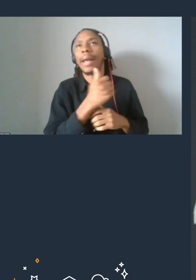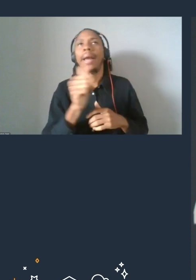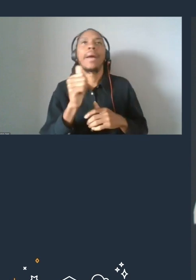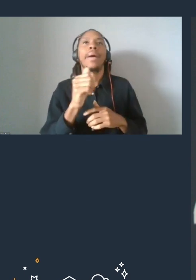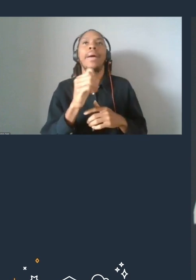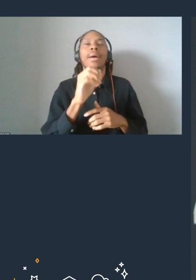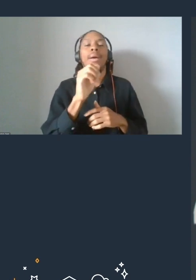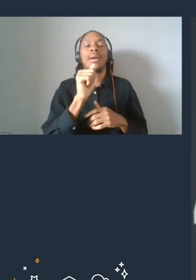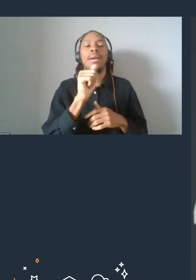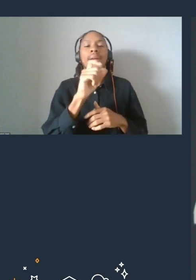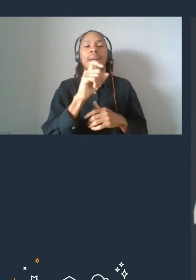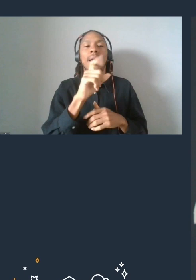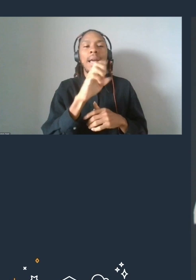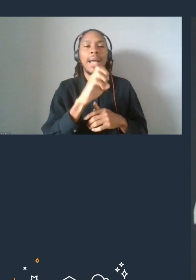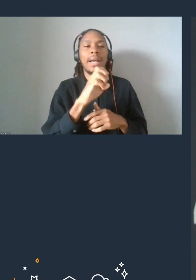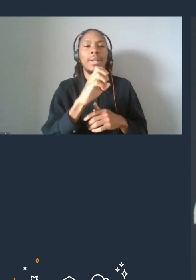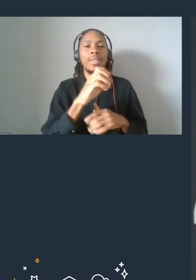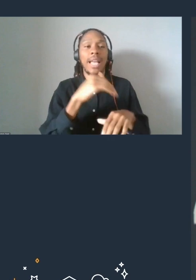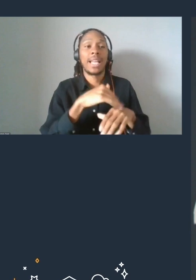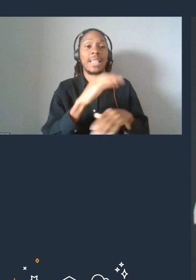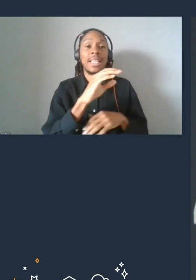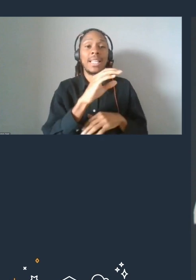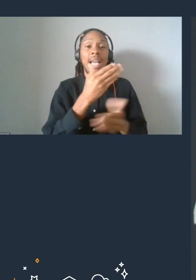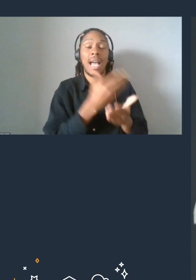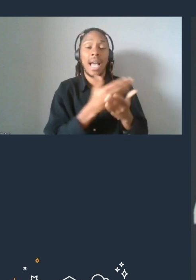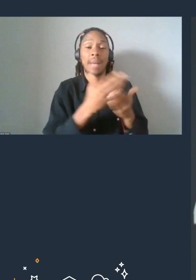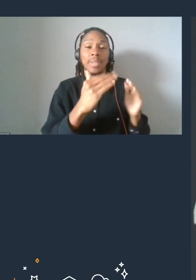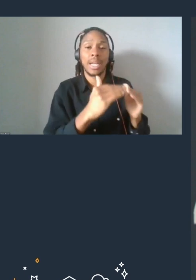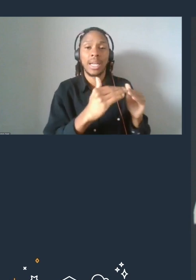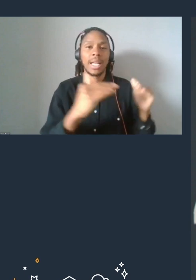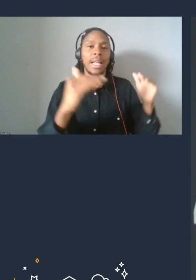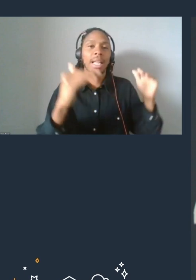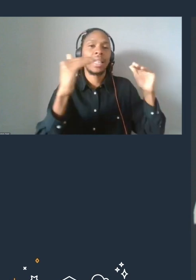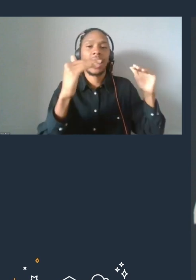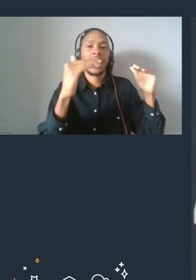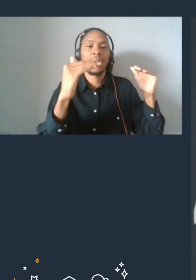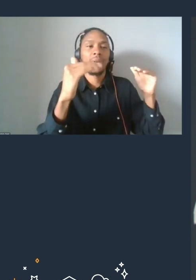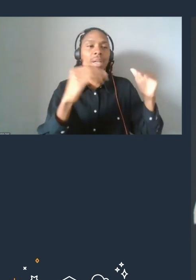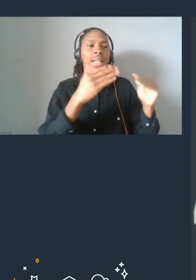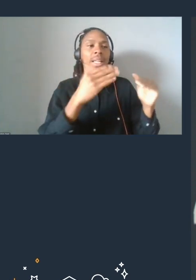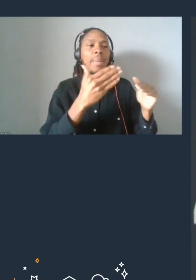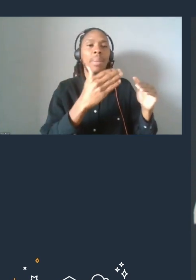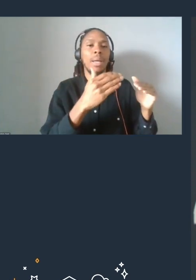at the object level that might override your bucket policy mandates.